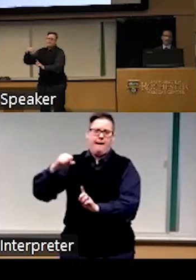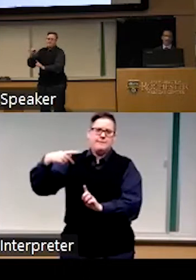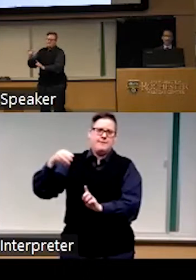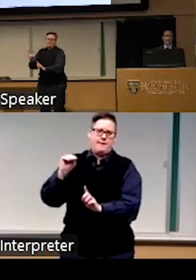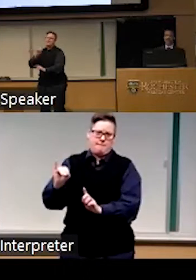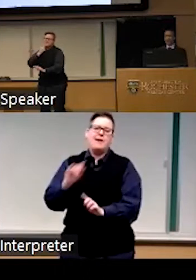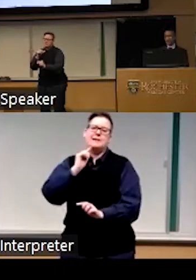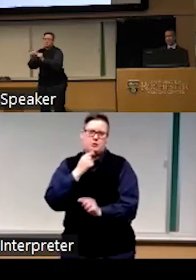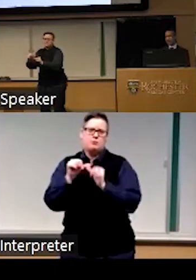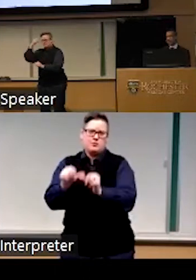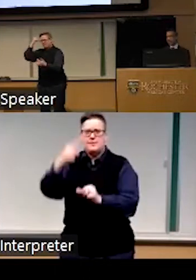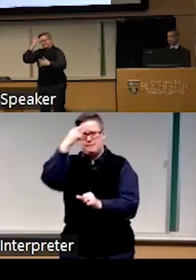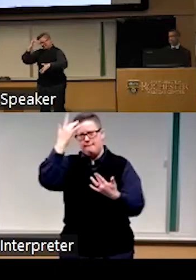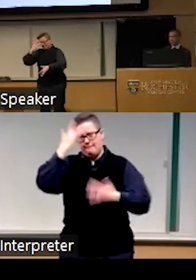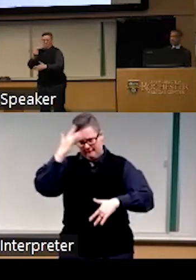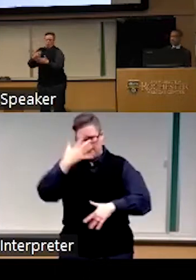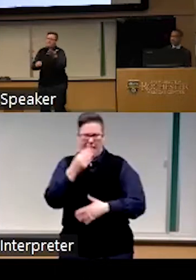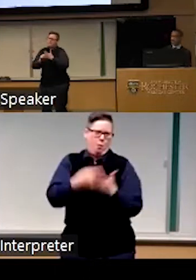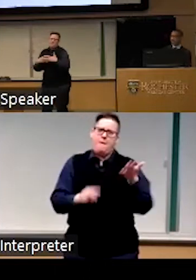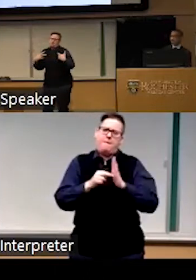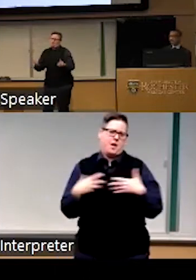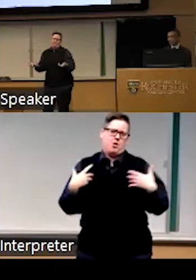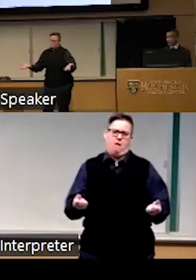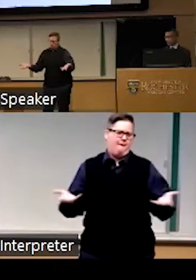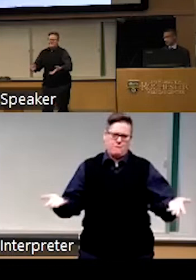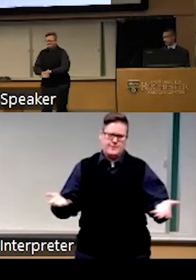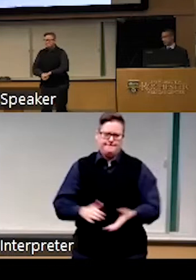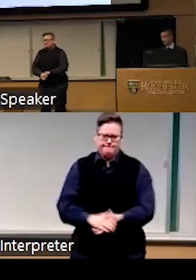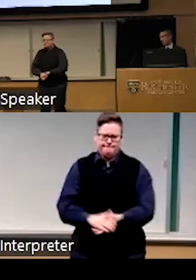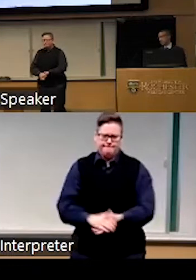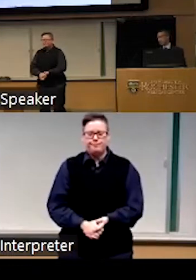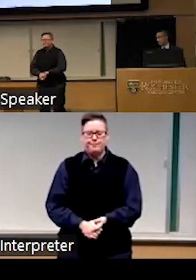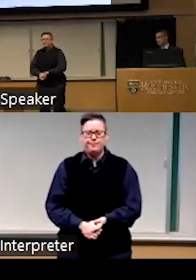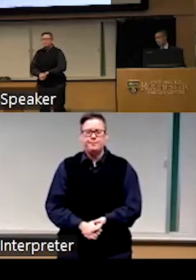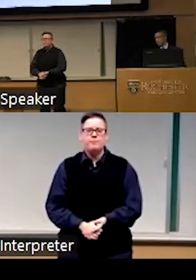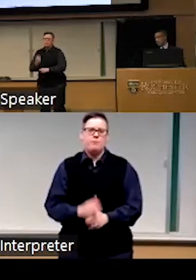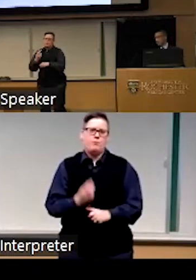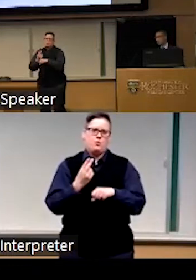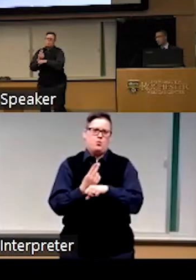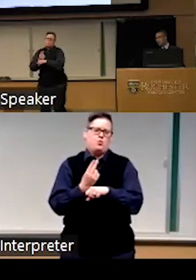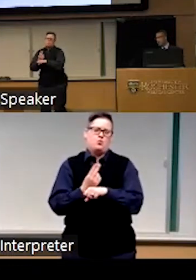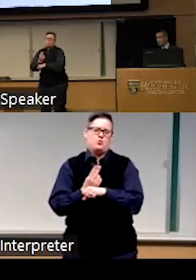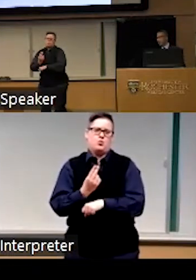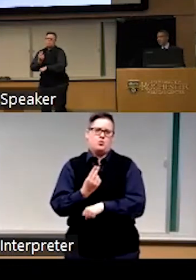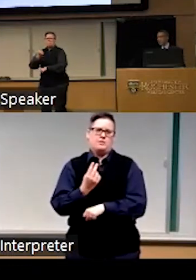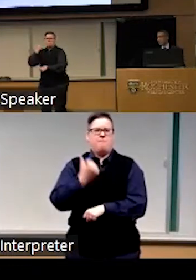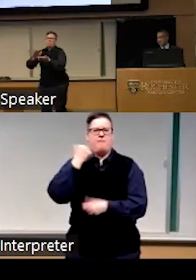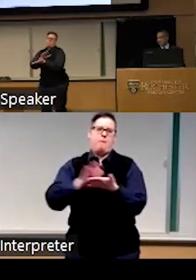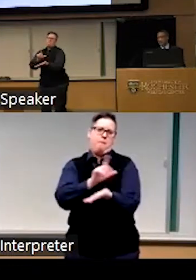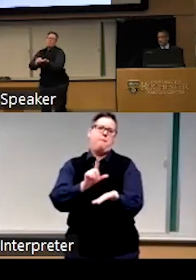illness and the notion of recovery and I'll use this uh particular uh paper that was presented in